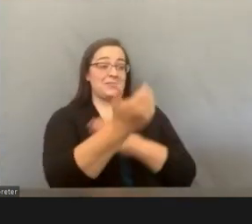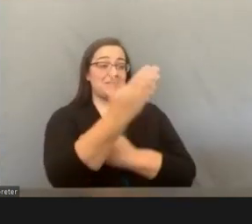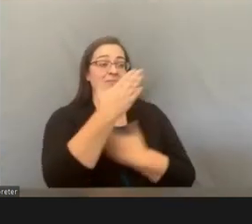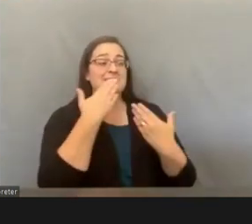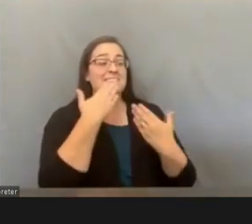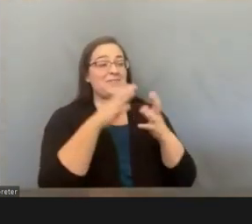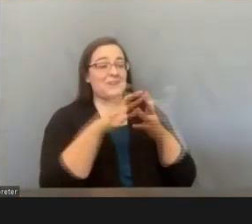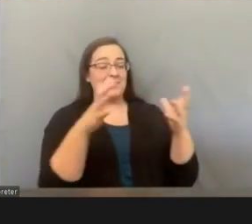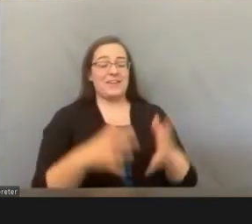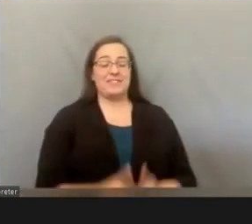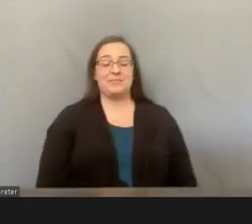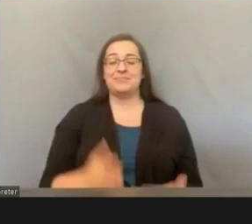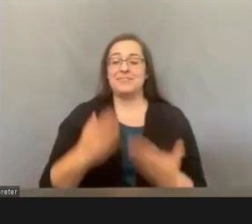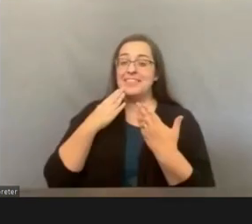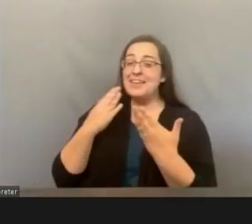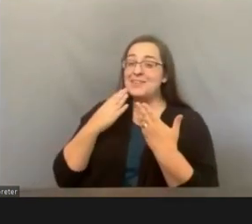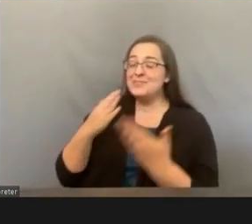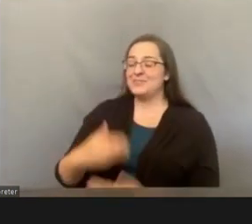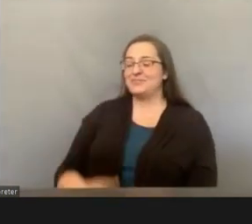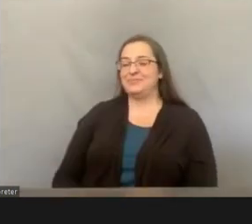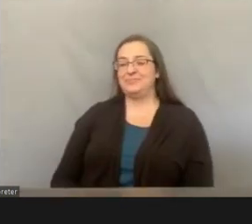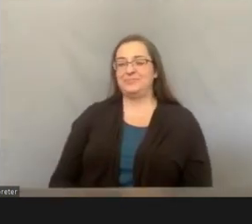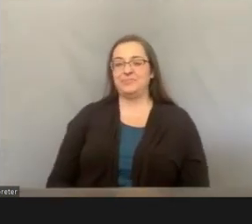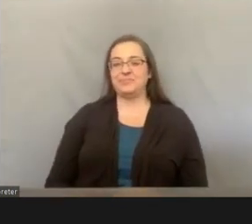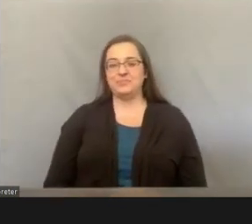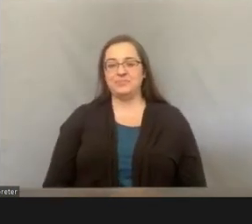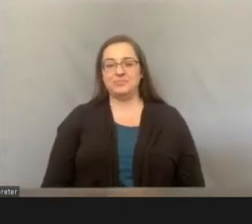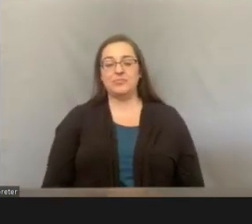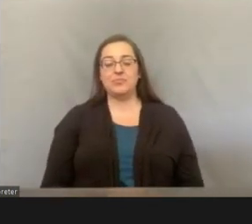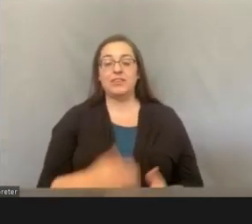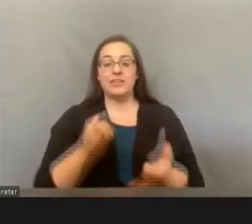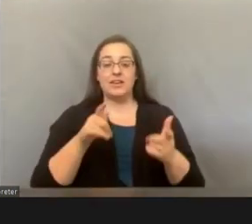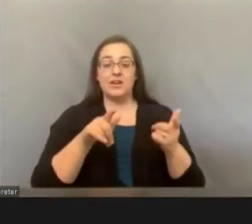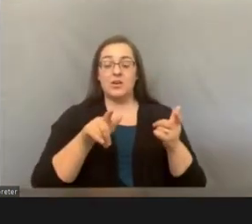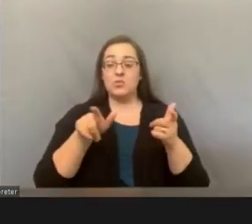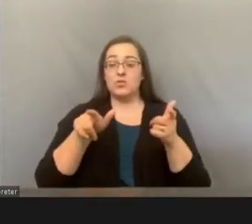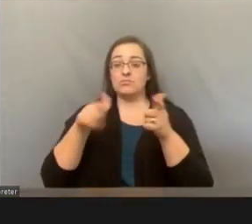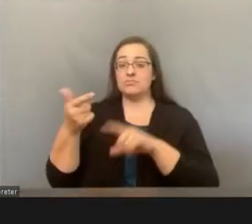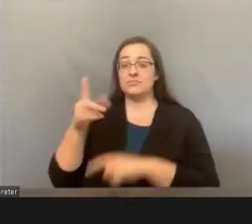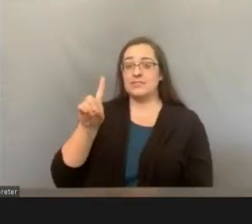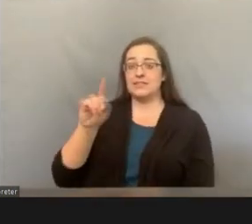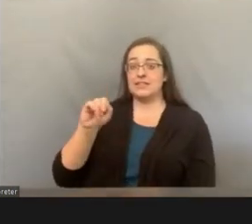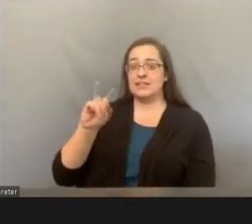TESTED AT THE RIGHT TIME. OKAY THANK YOU THAT'S ONLY QUESTION I HAD THIS MORNING,